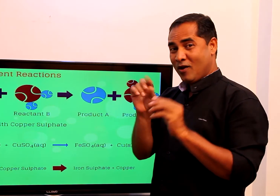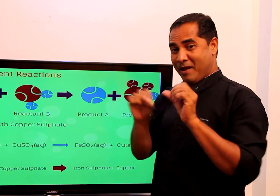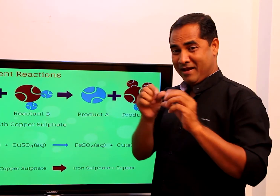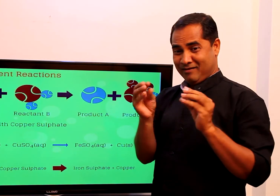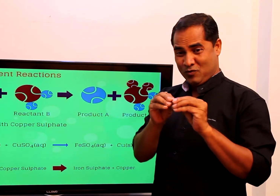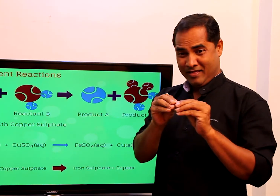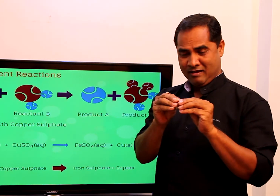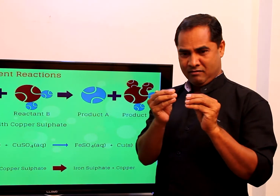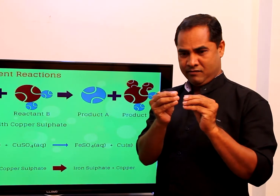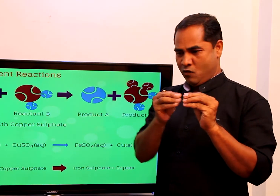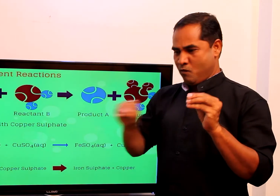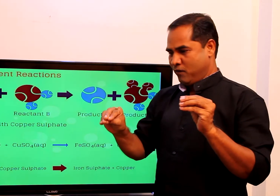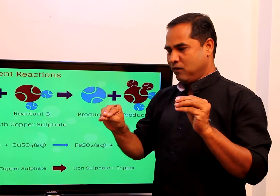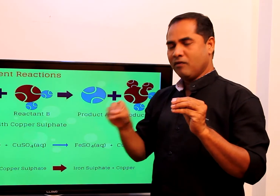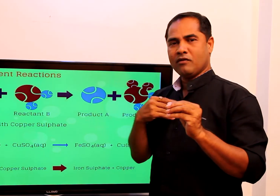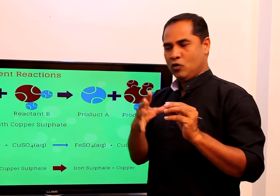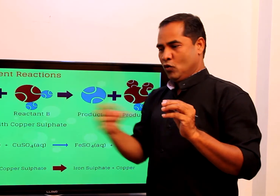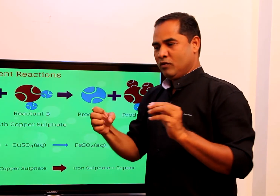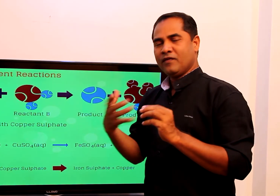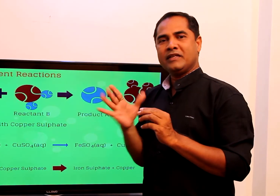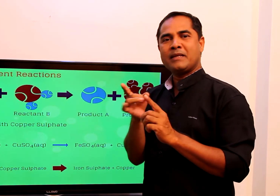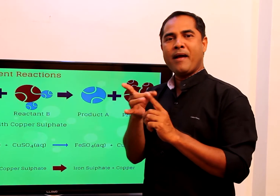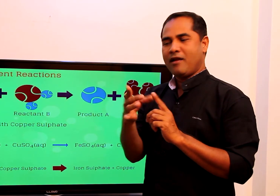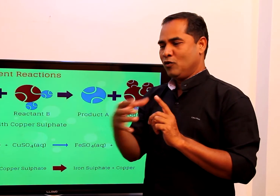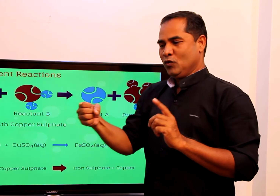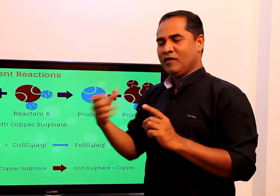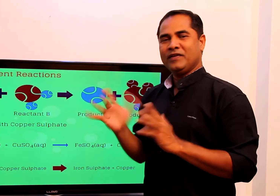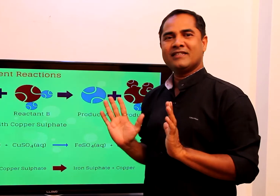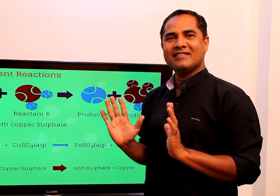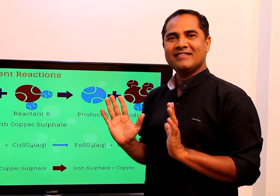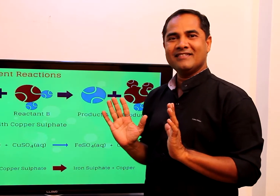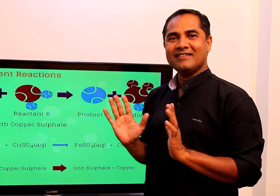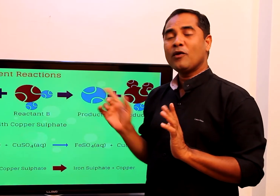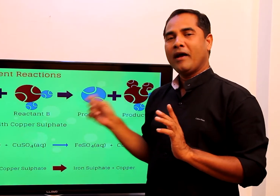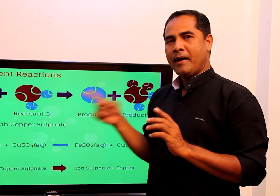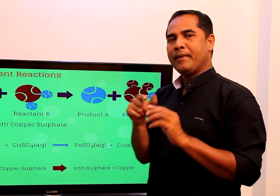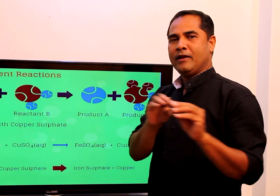So displacement reaction occurs.